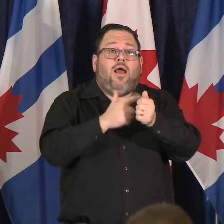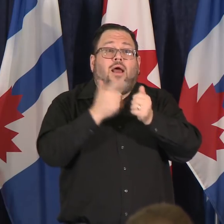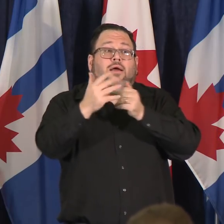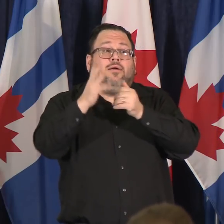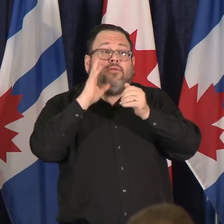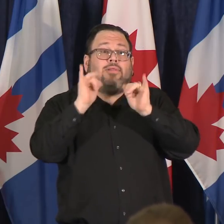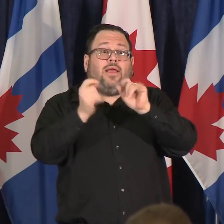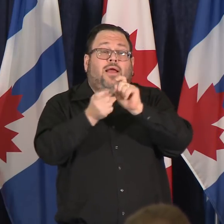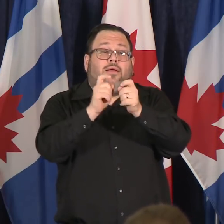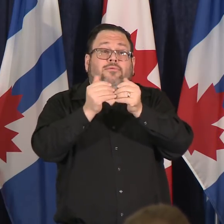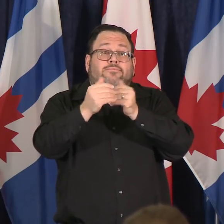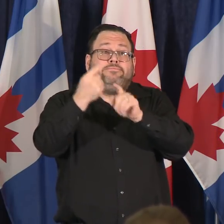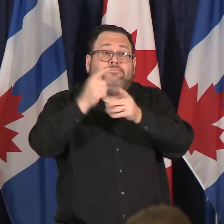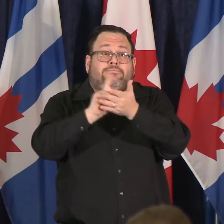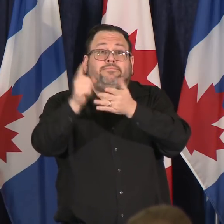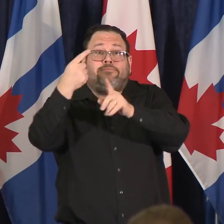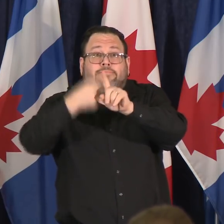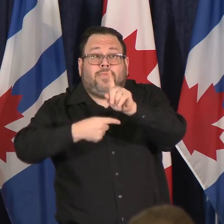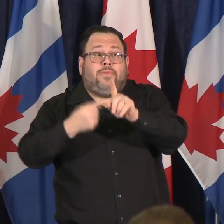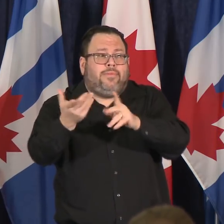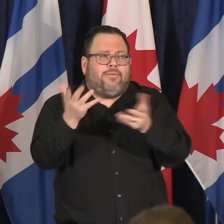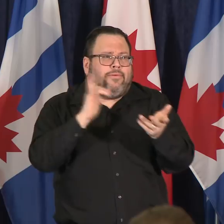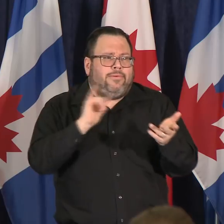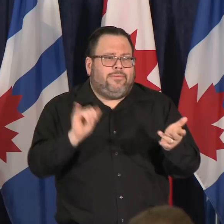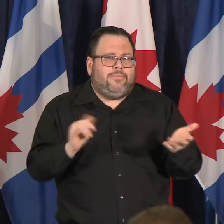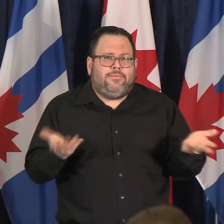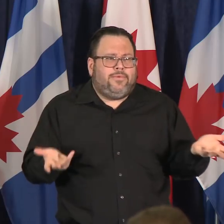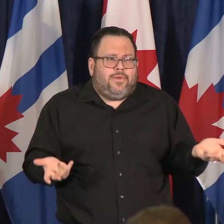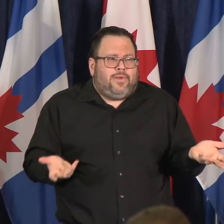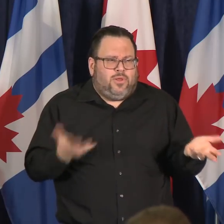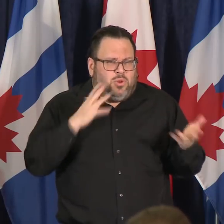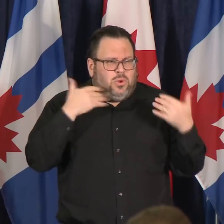still trying to figure that out frankly as a global community we know that we're